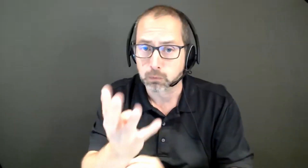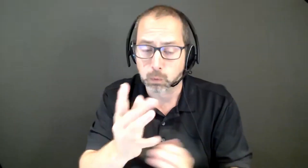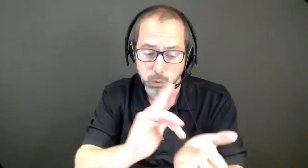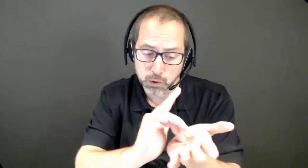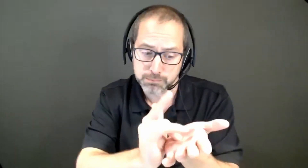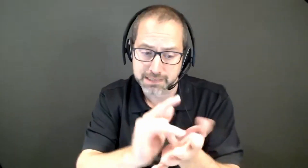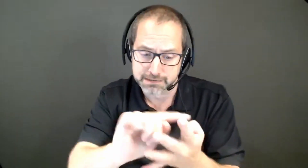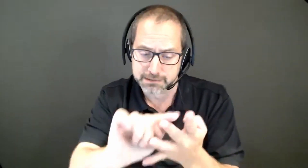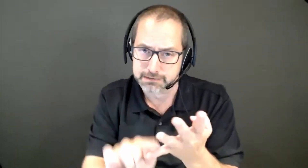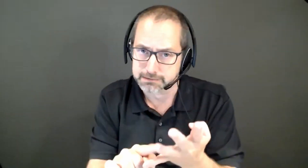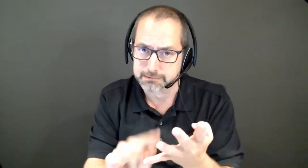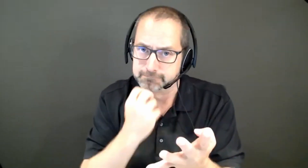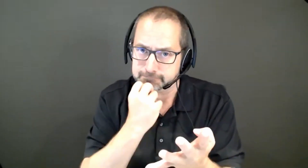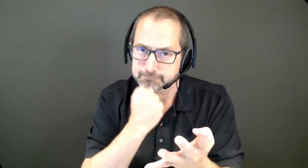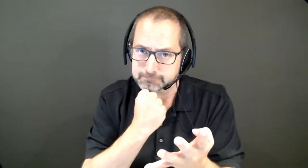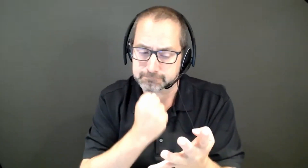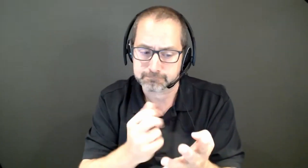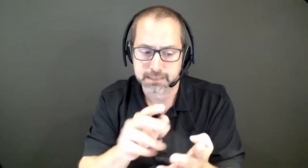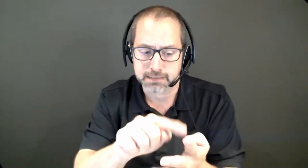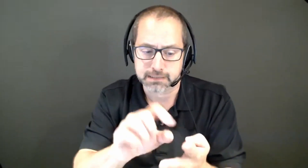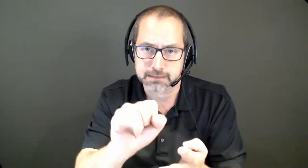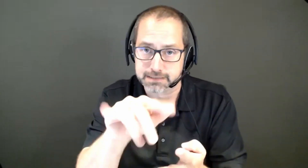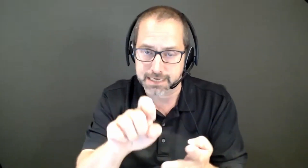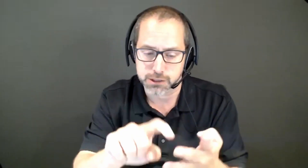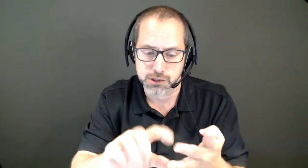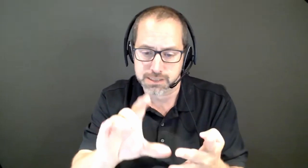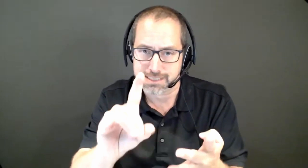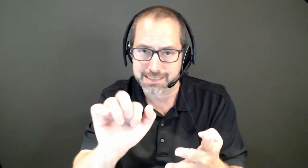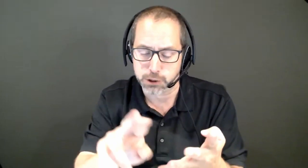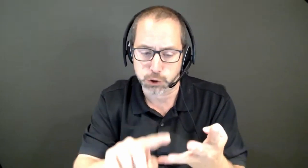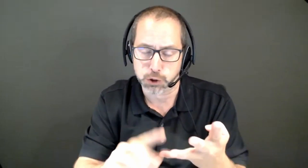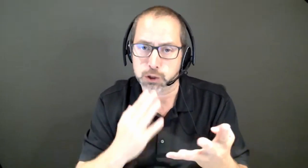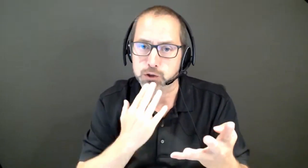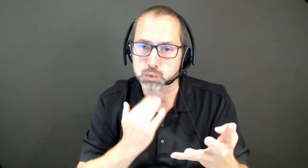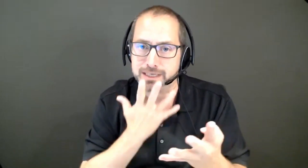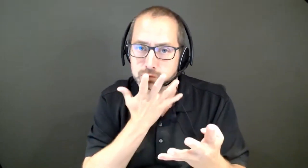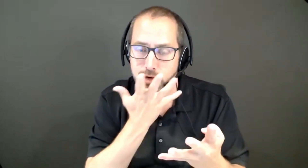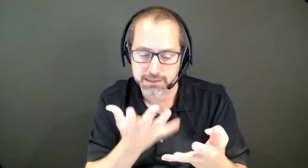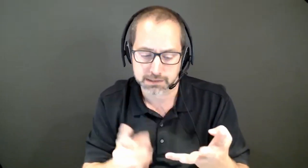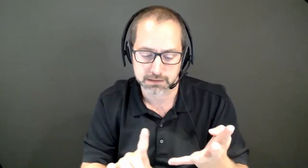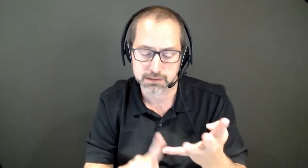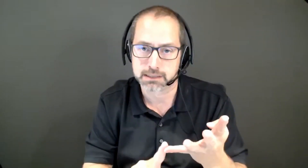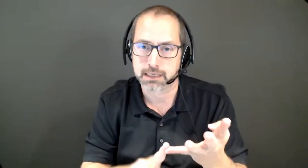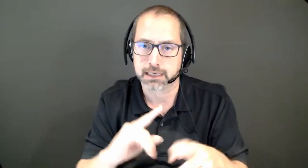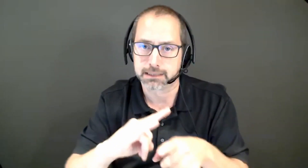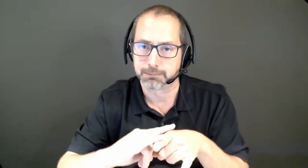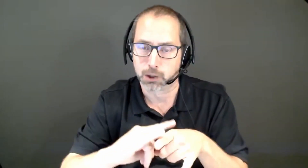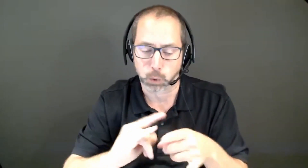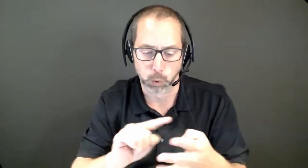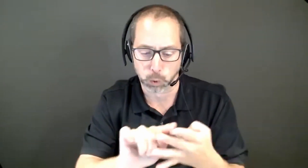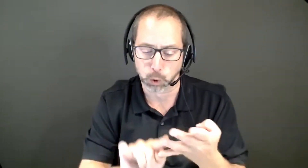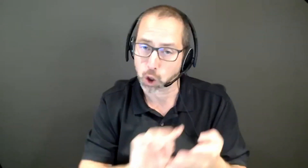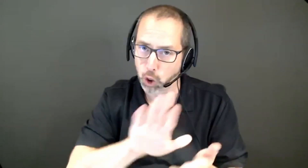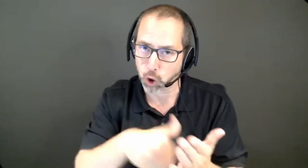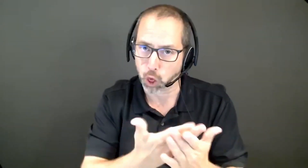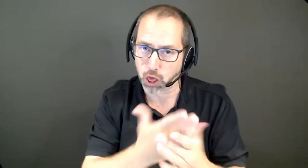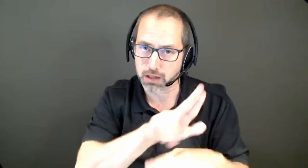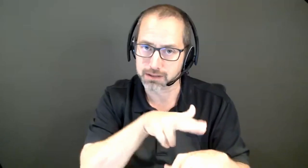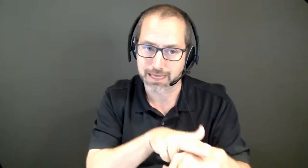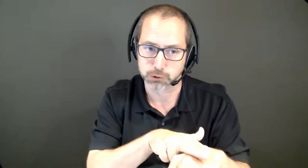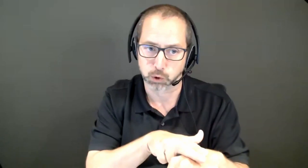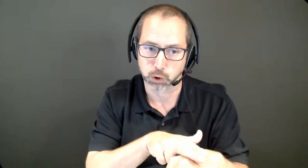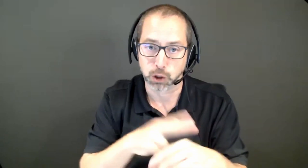Sage, Cedar, Sweetgrass, and tobacco, and they are all natural. So, not tobacco from a cigarette or